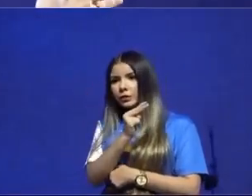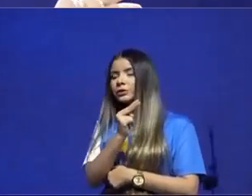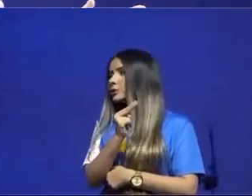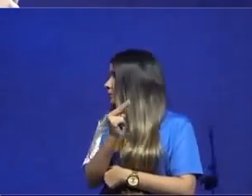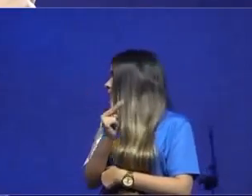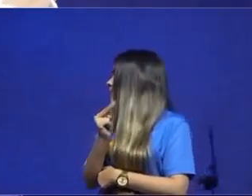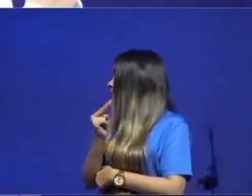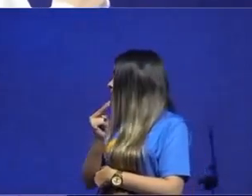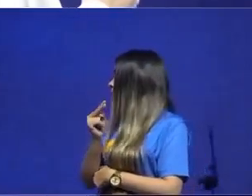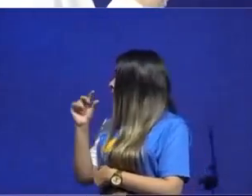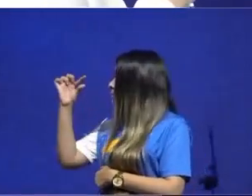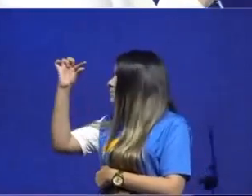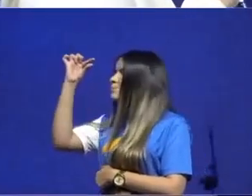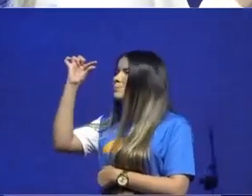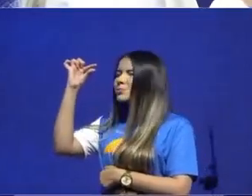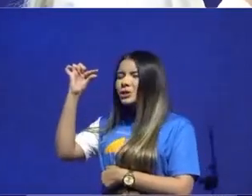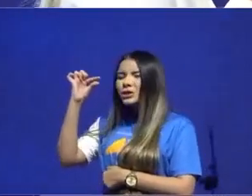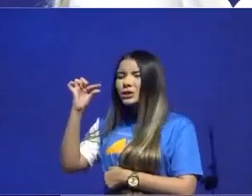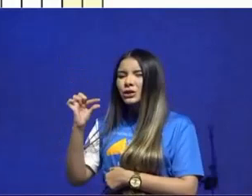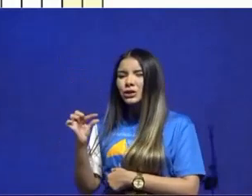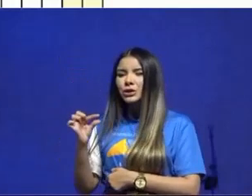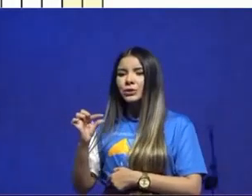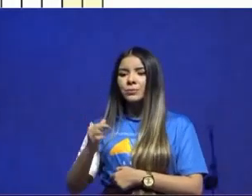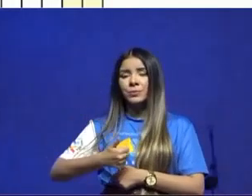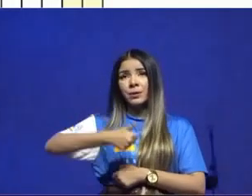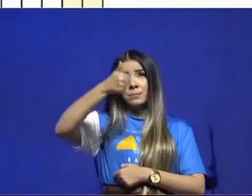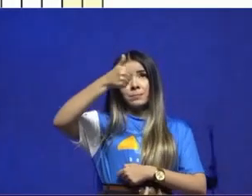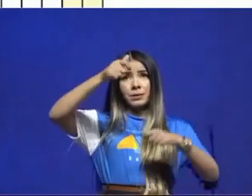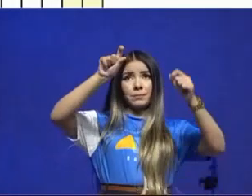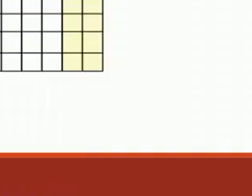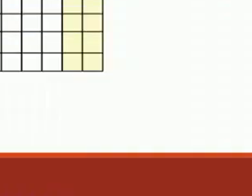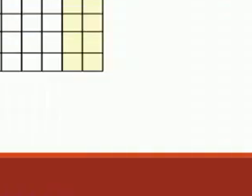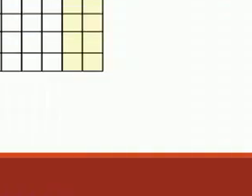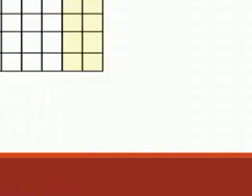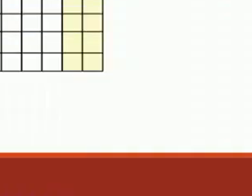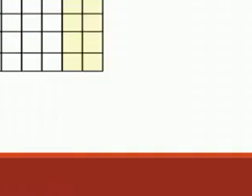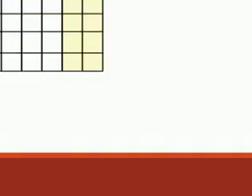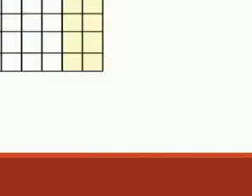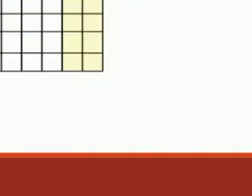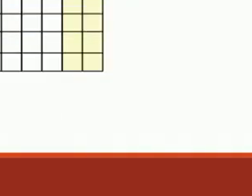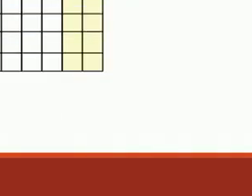see it, but this first table shows the milestones for the development of children from 0